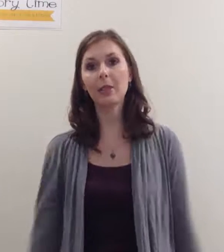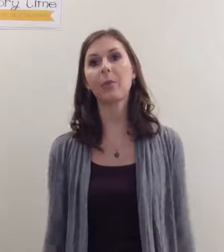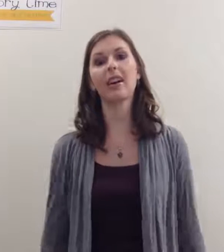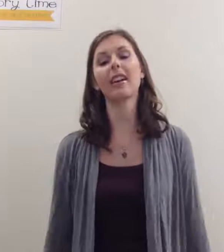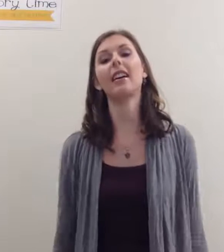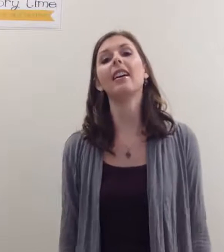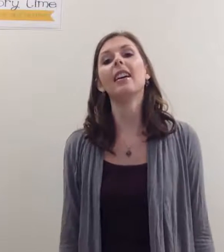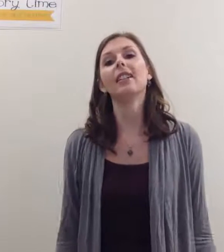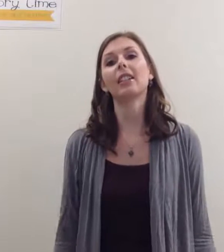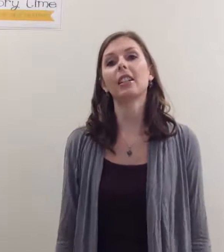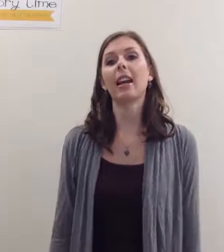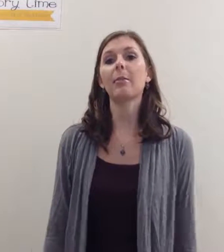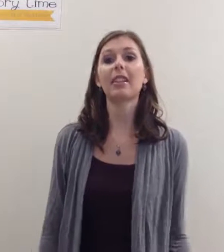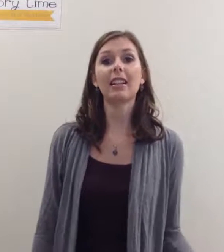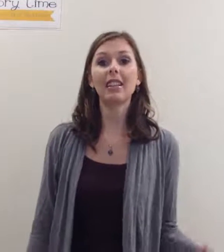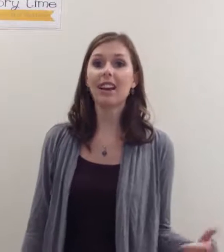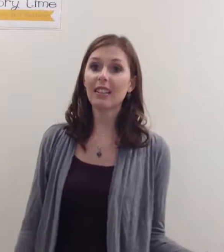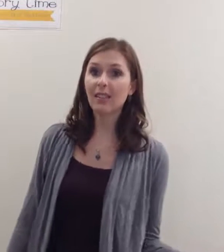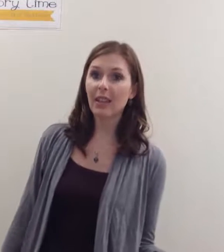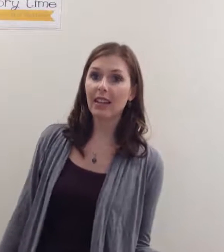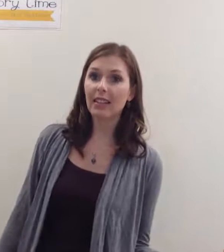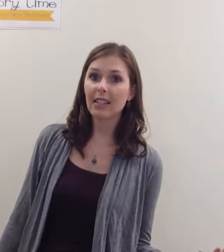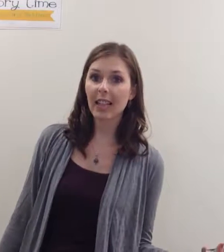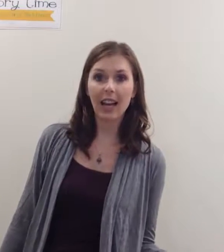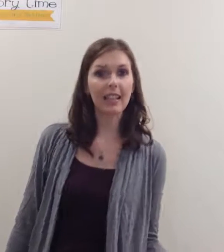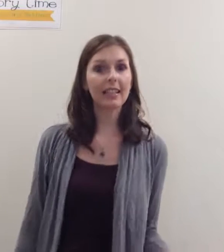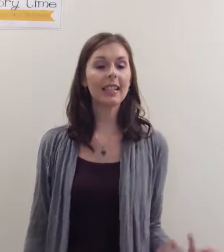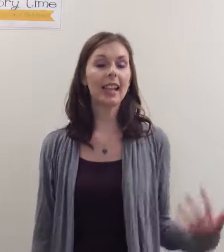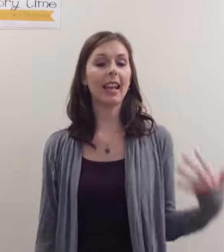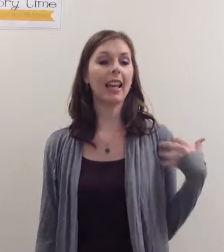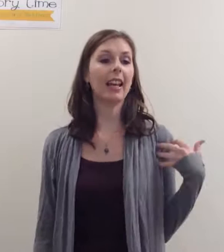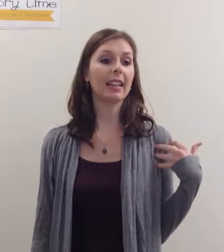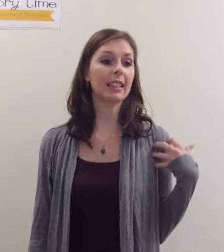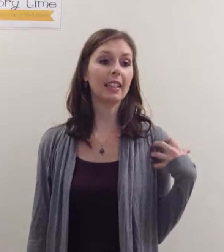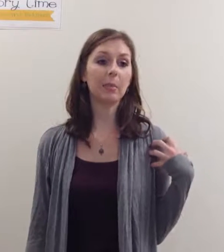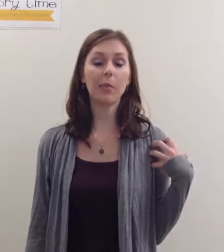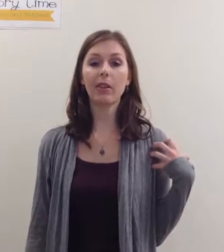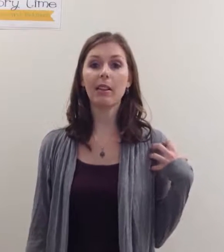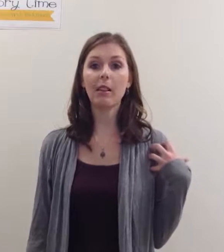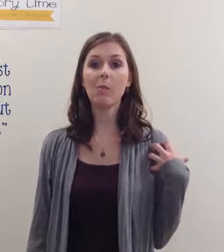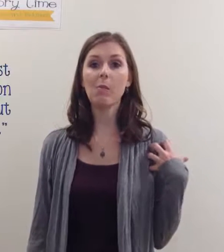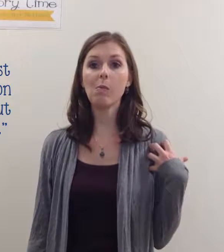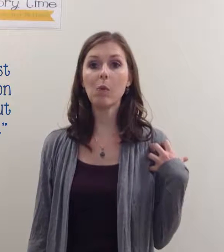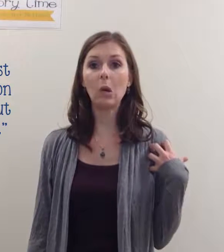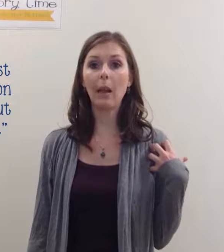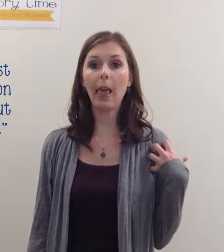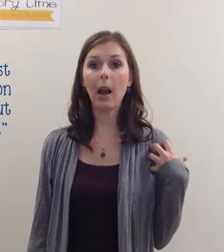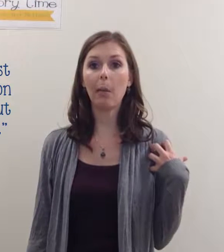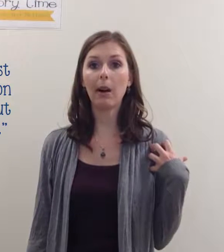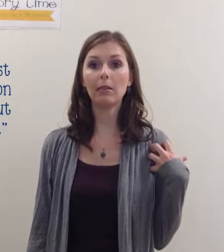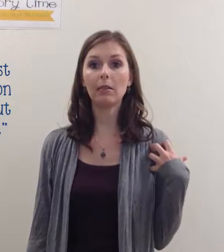...you're able to get a lot of use out of these signs and can put them....